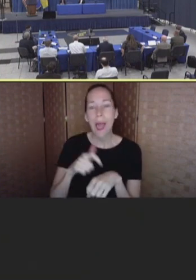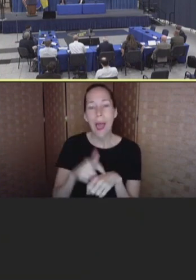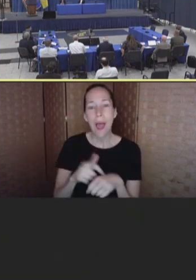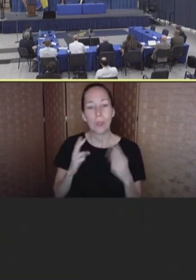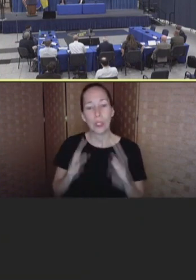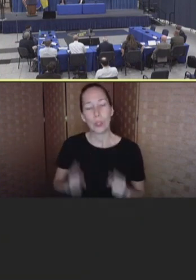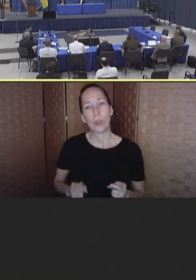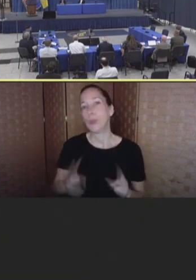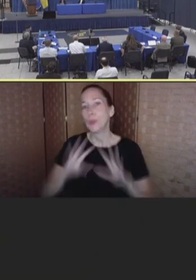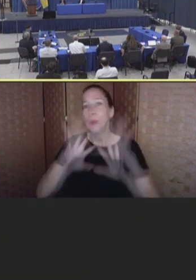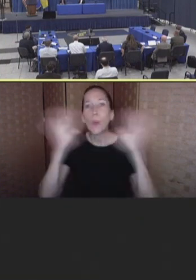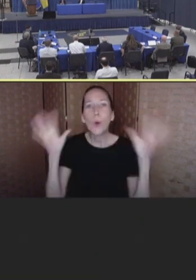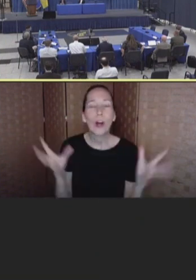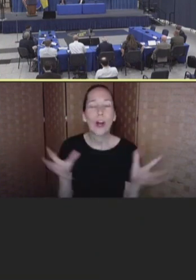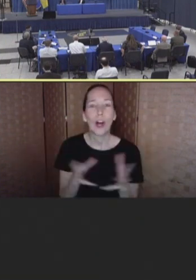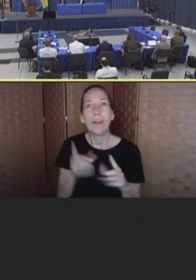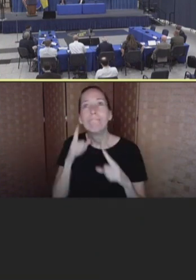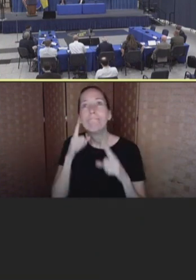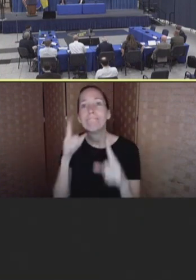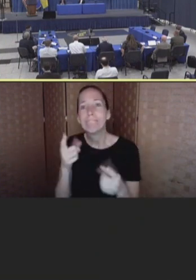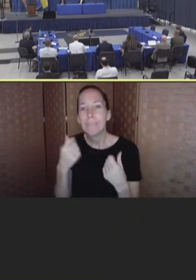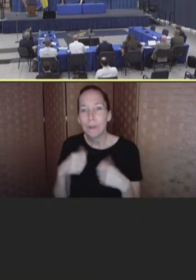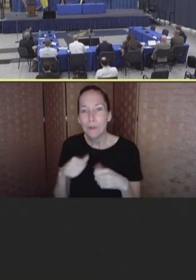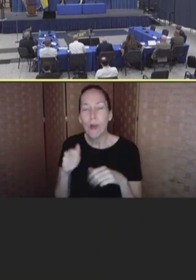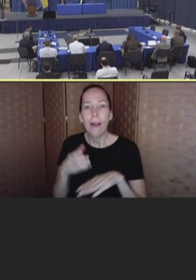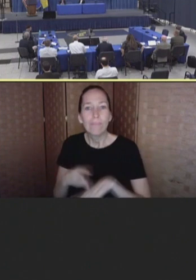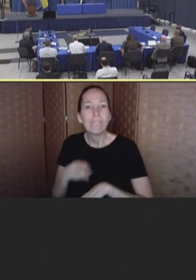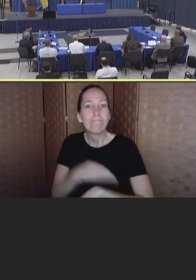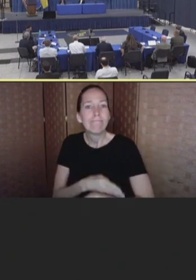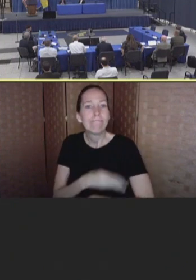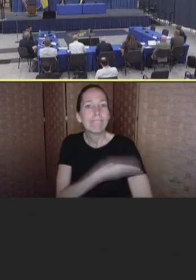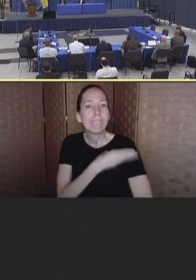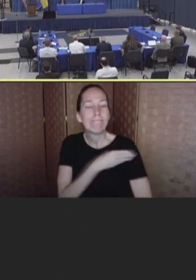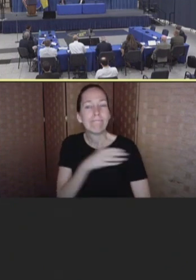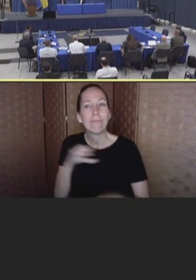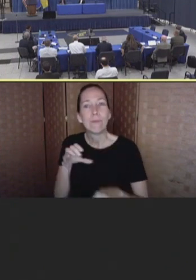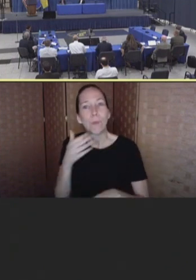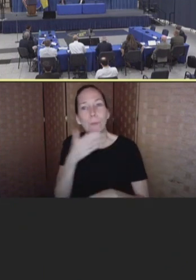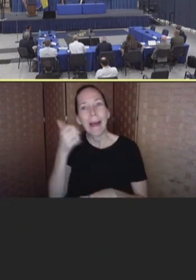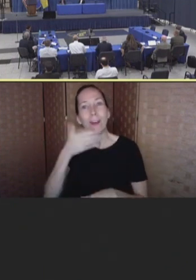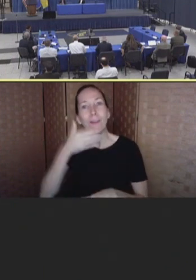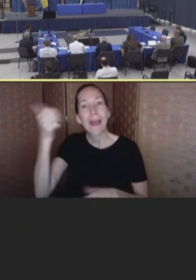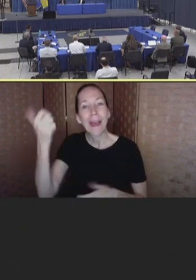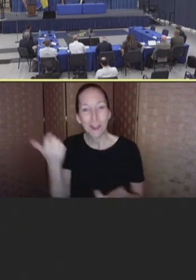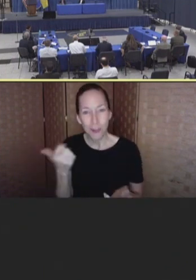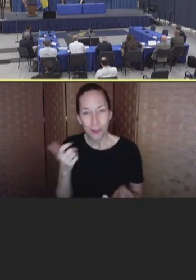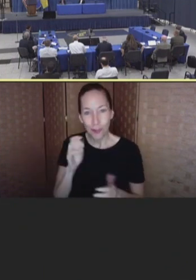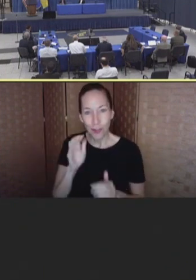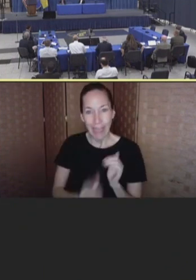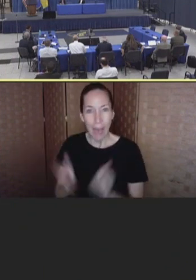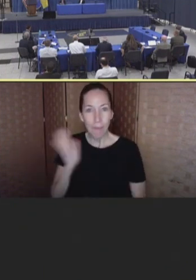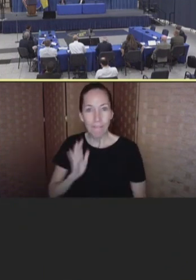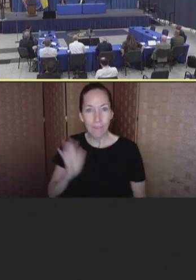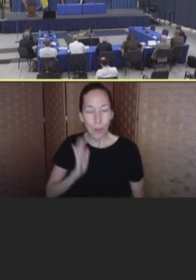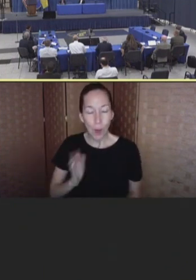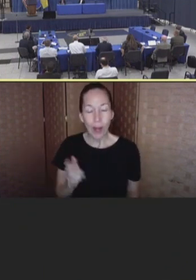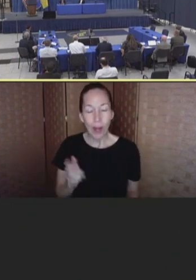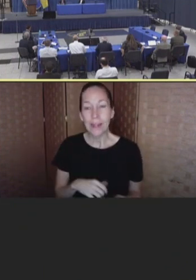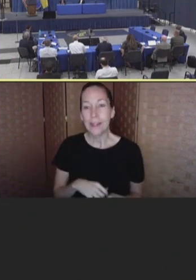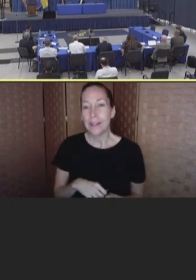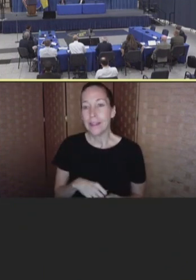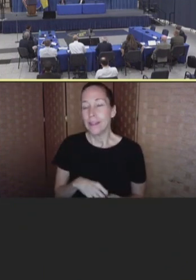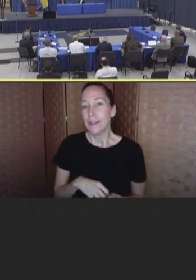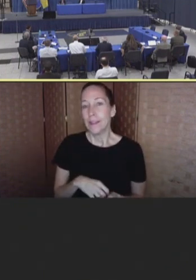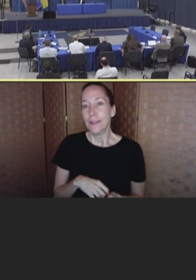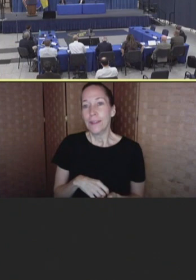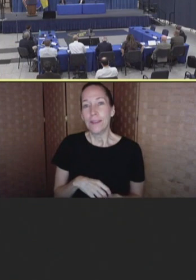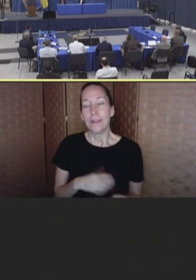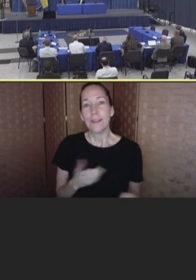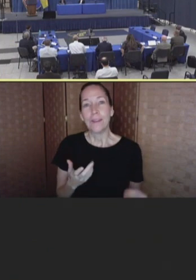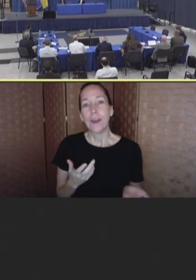And obviously anything that is heterogeneous is just simply difficult for human beings